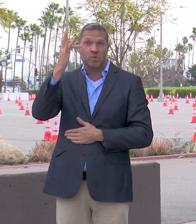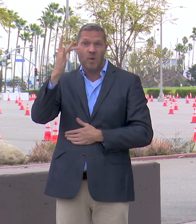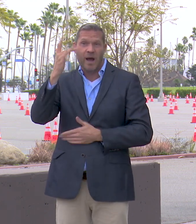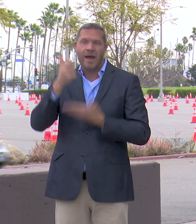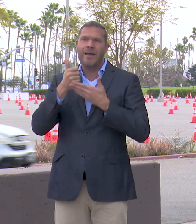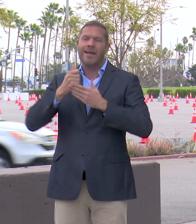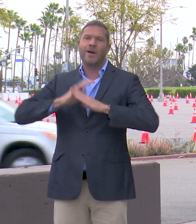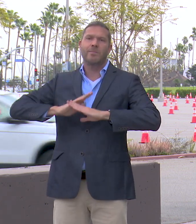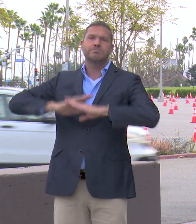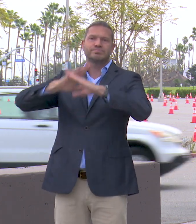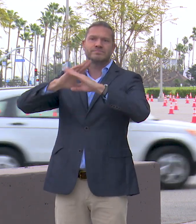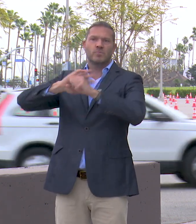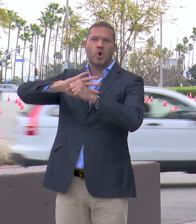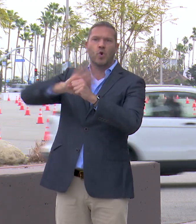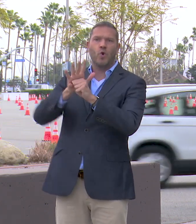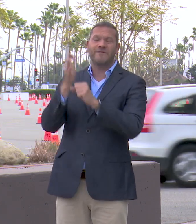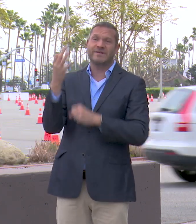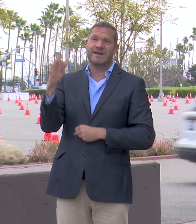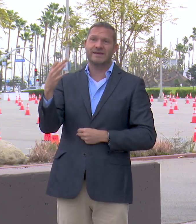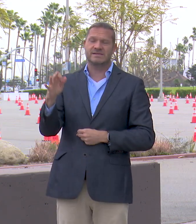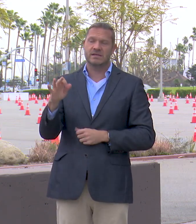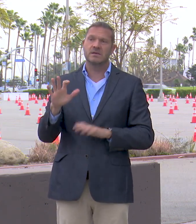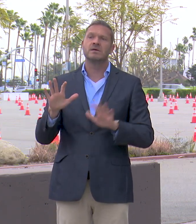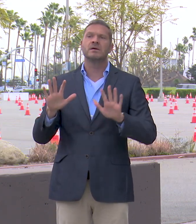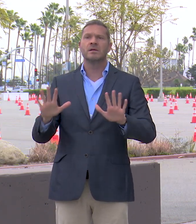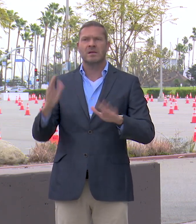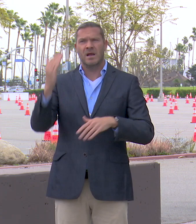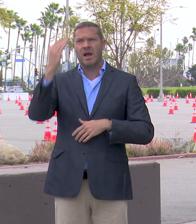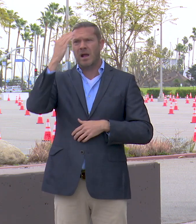I know the past several months have been really tough on people.